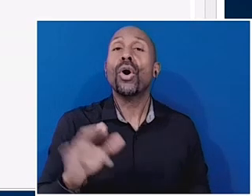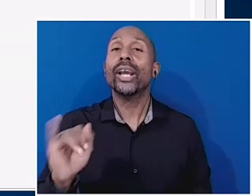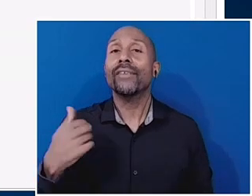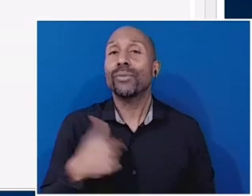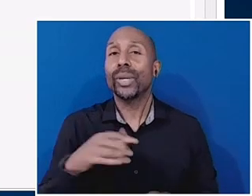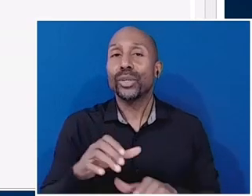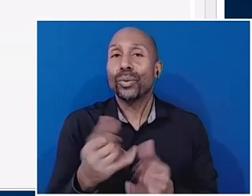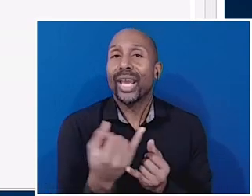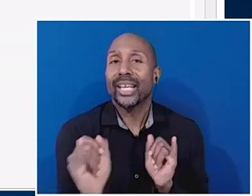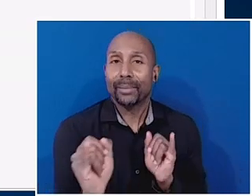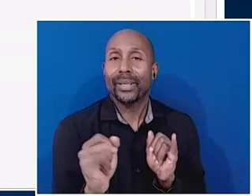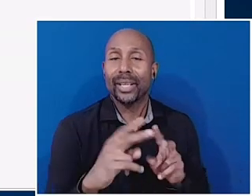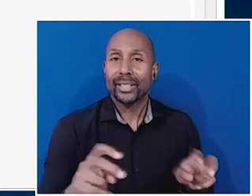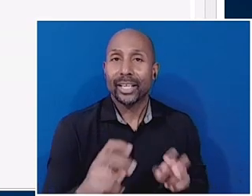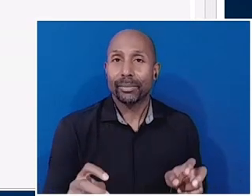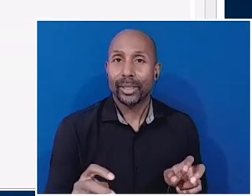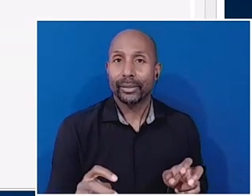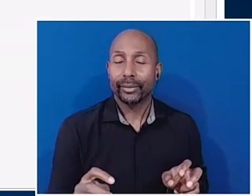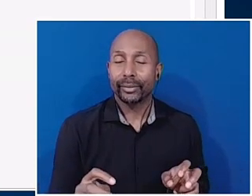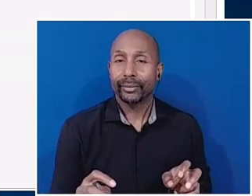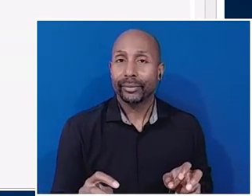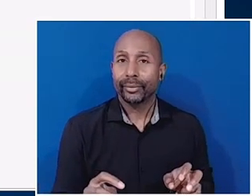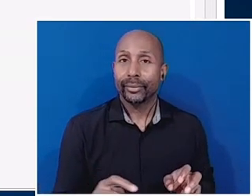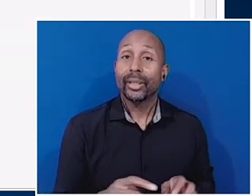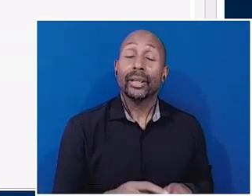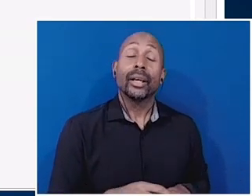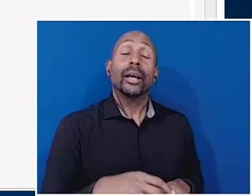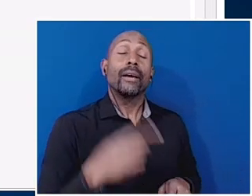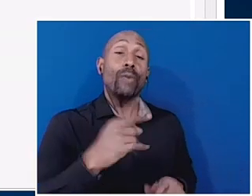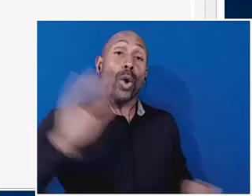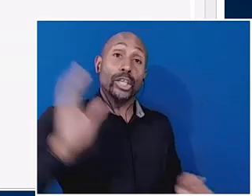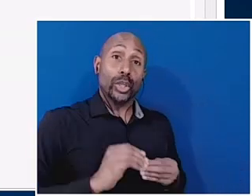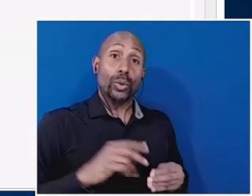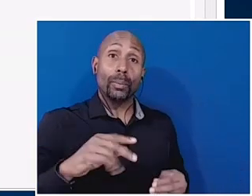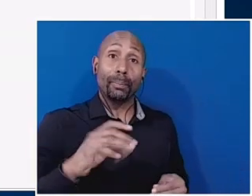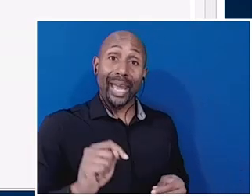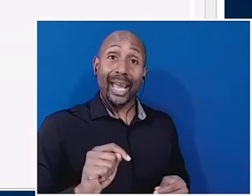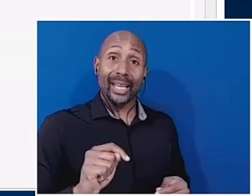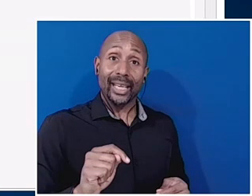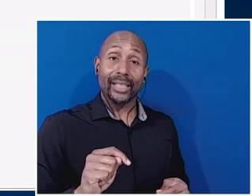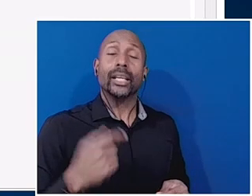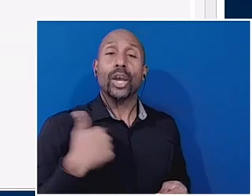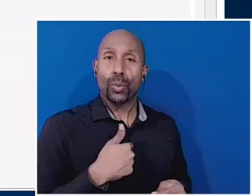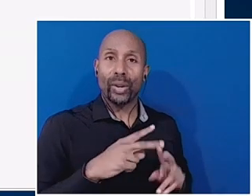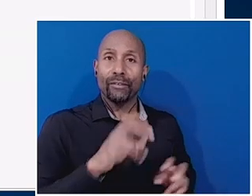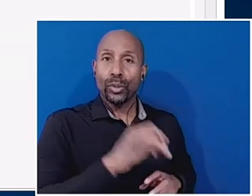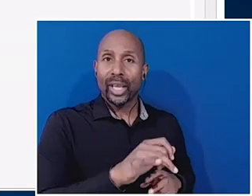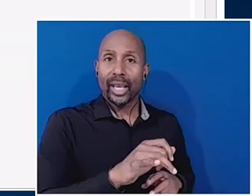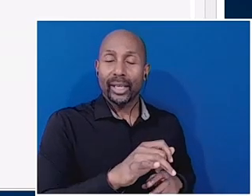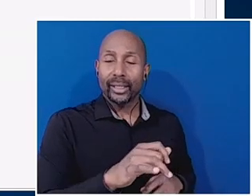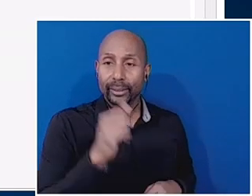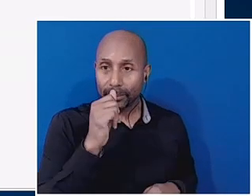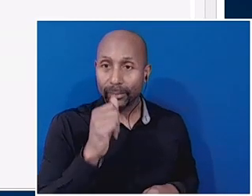we do and is close enough to current practice that we are not resisting it but